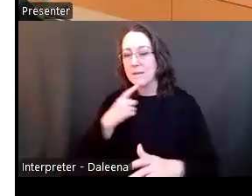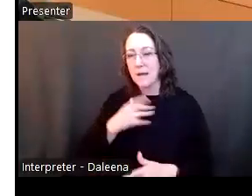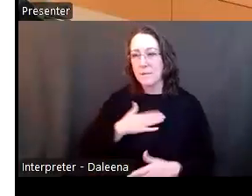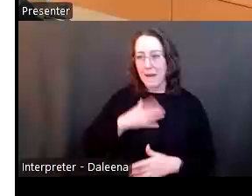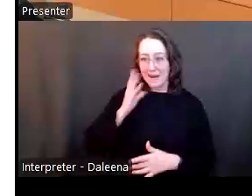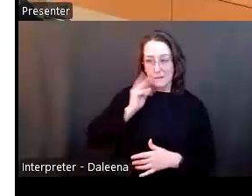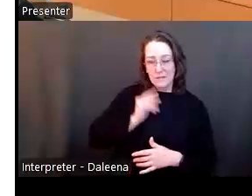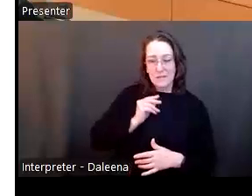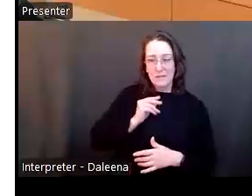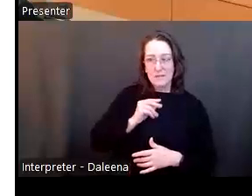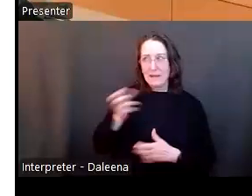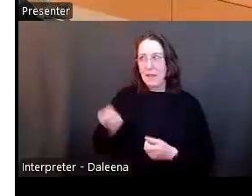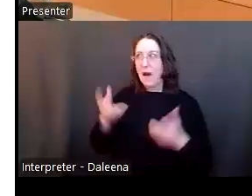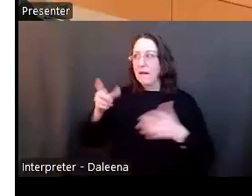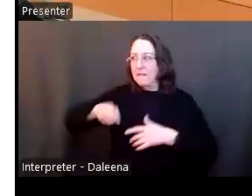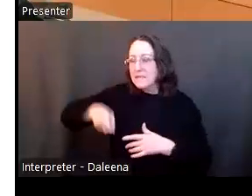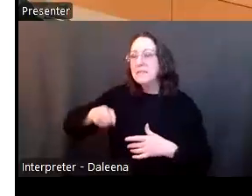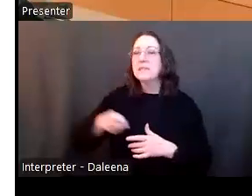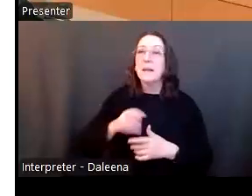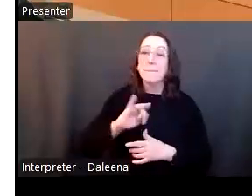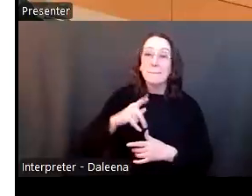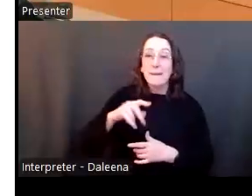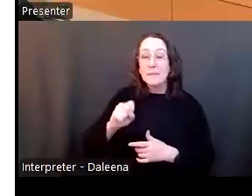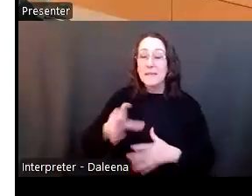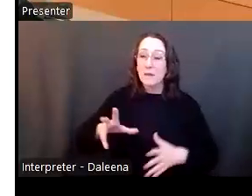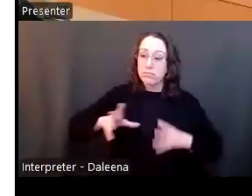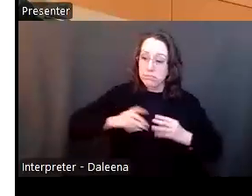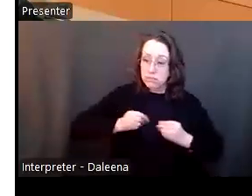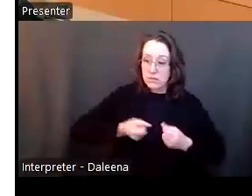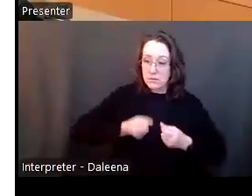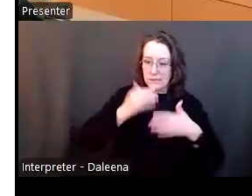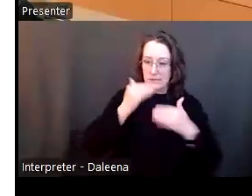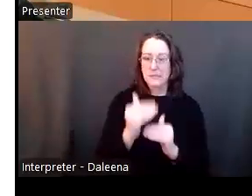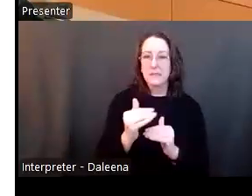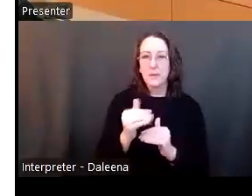myips can only absorb so much particularly if we don't have the psychiatric partnership um